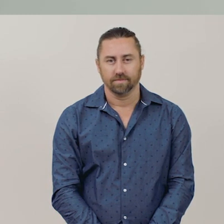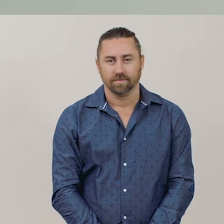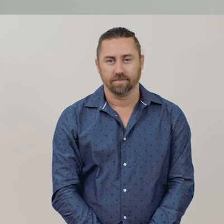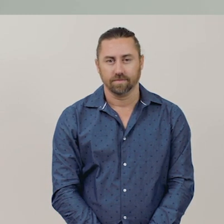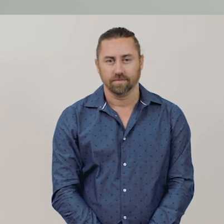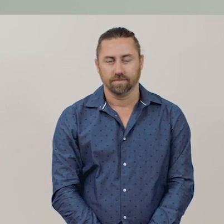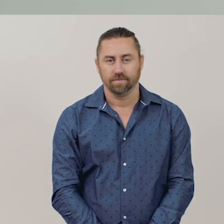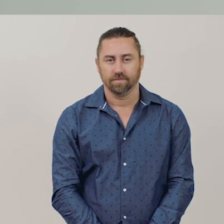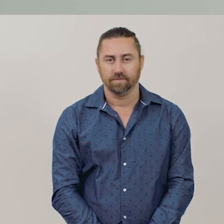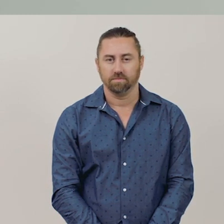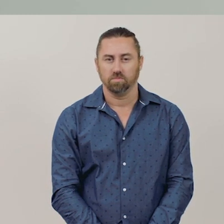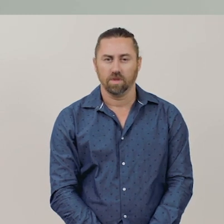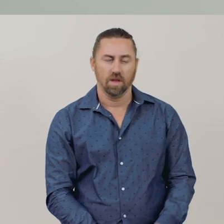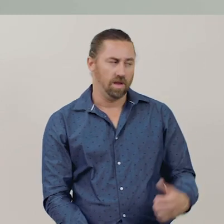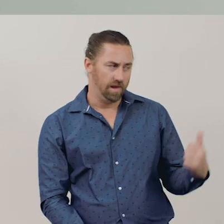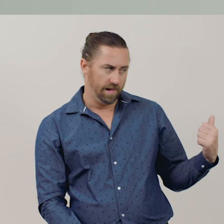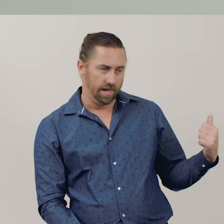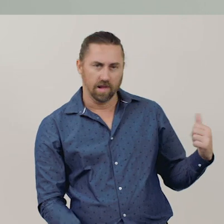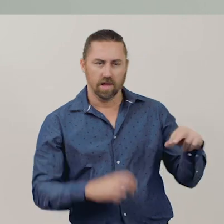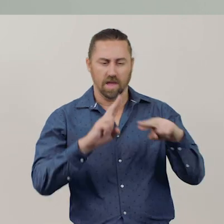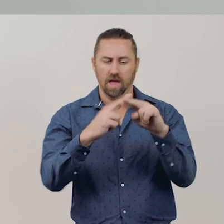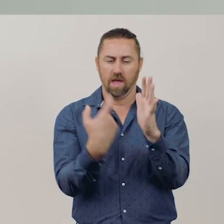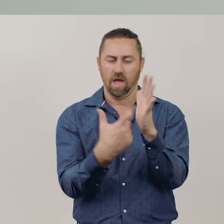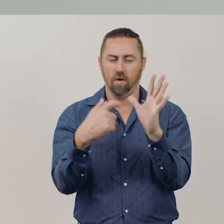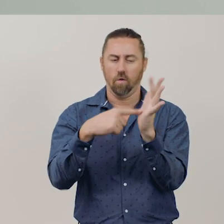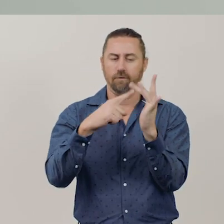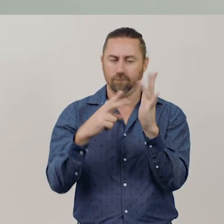These are called fraction strips.